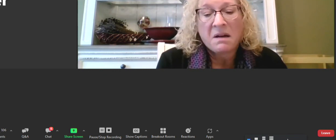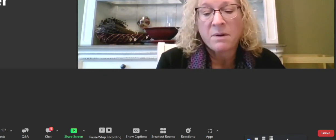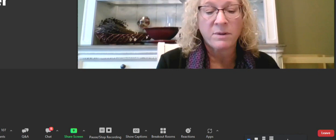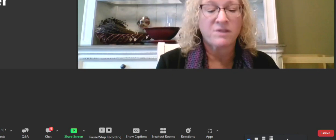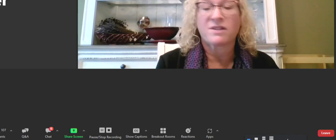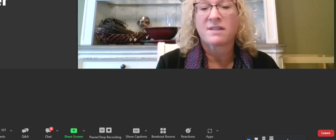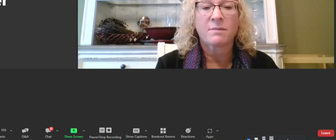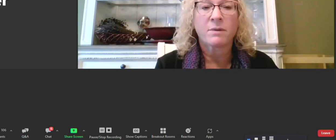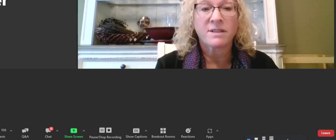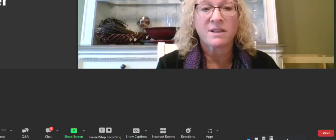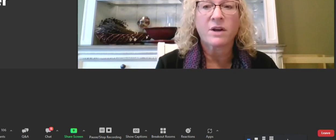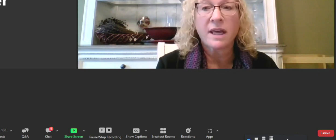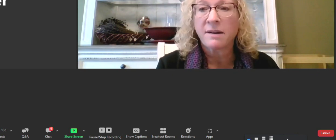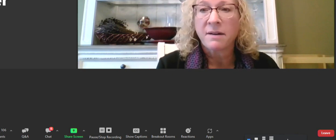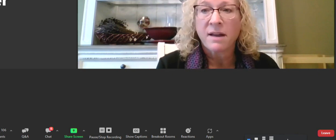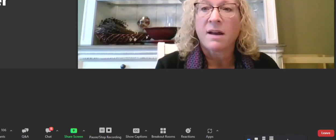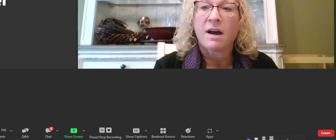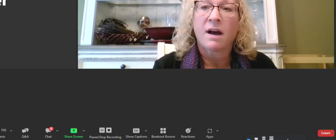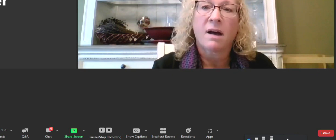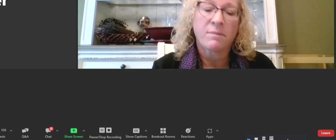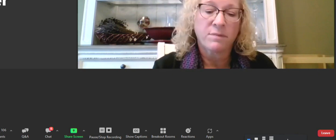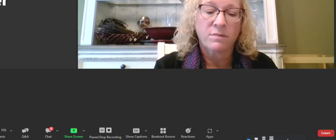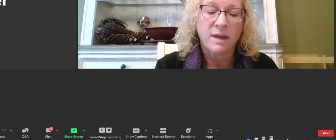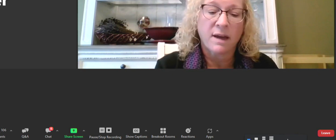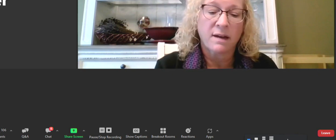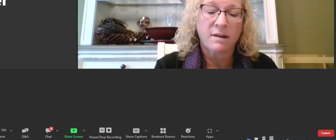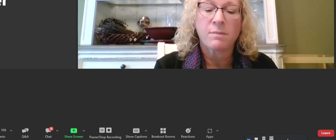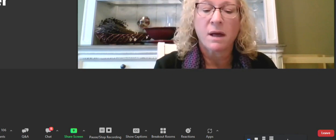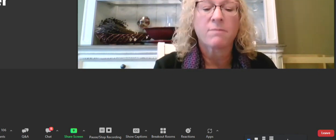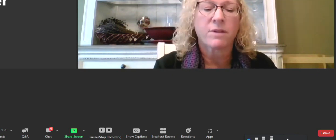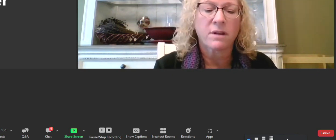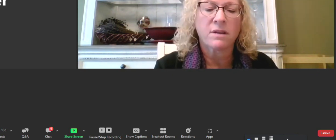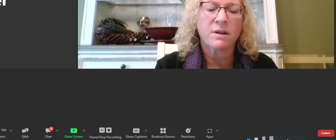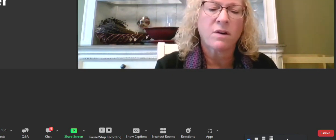I'm always looking that can be helpful.